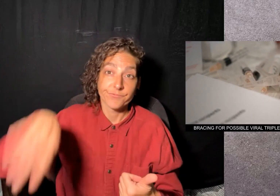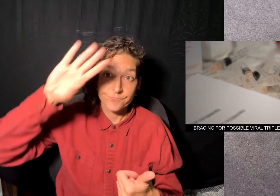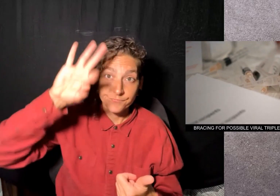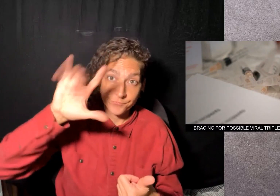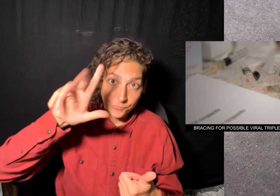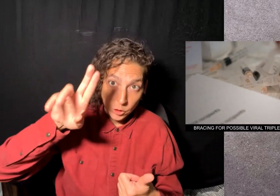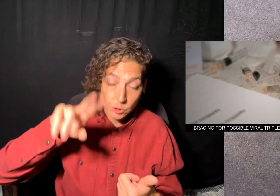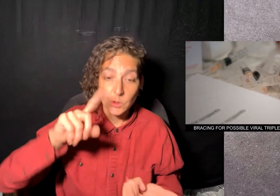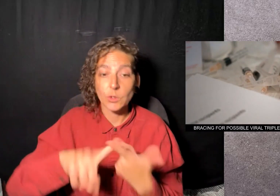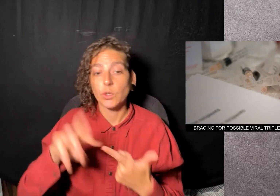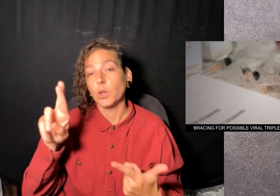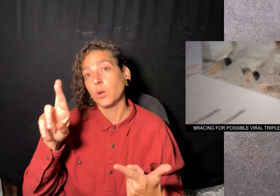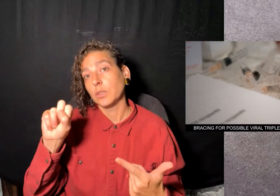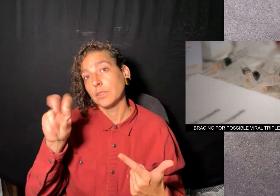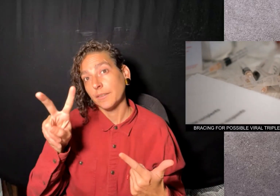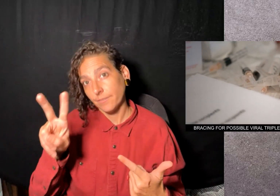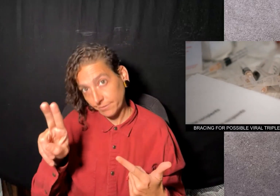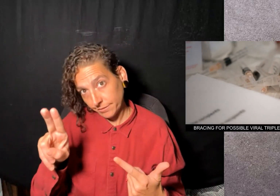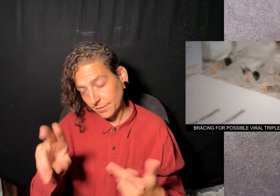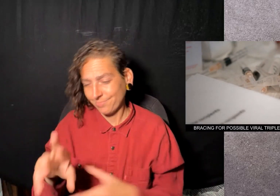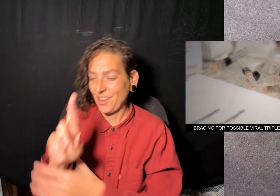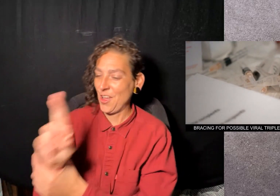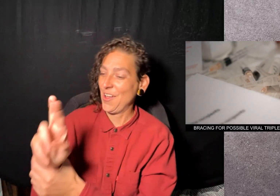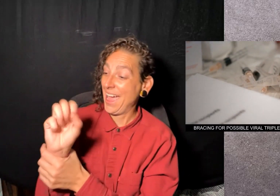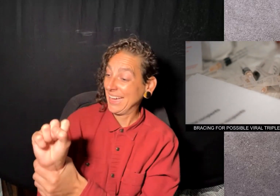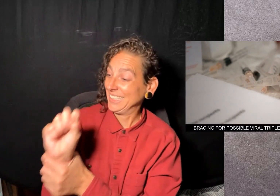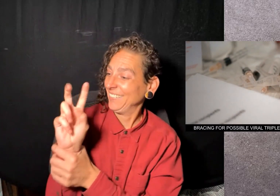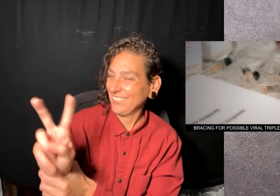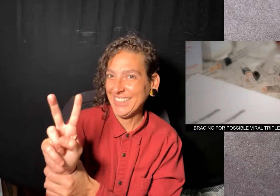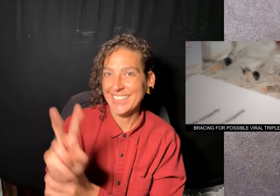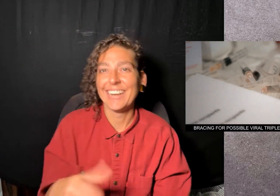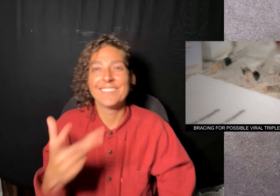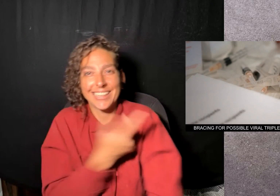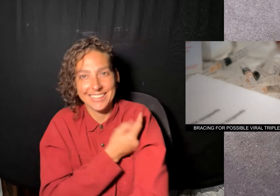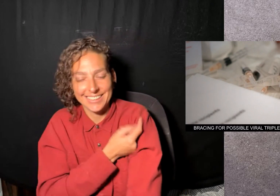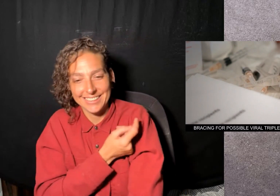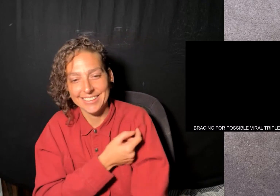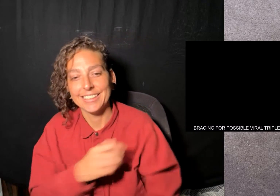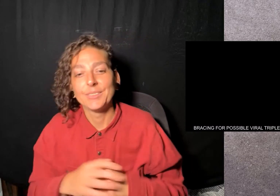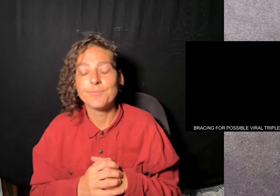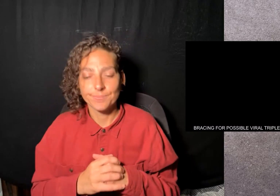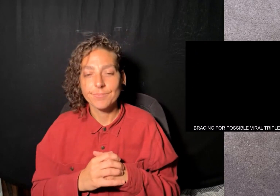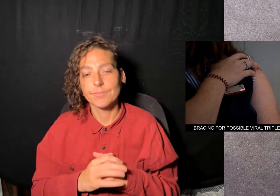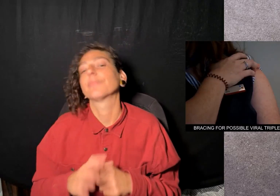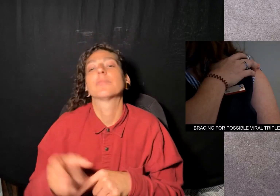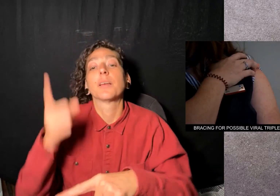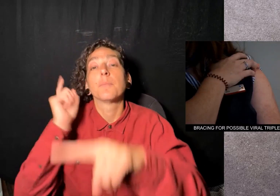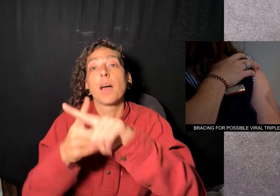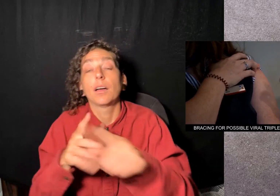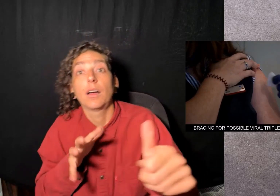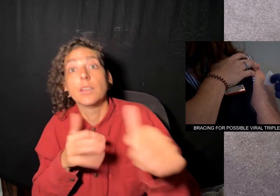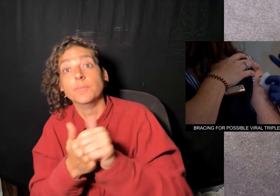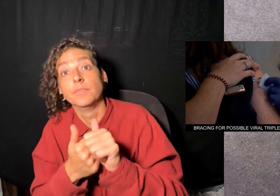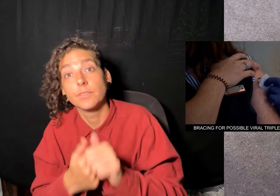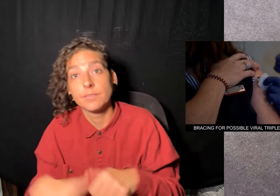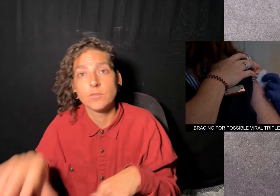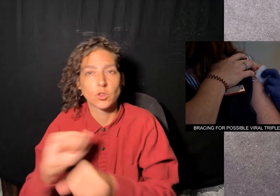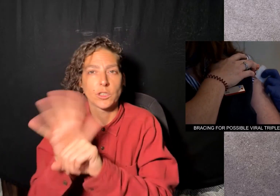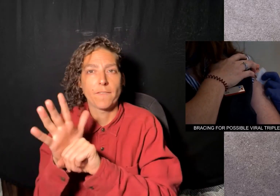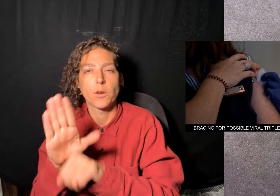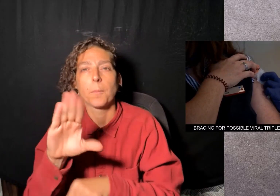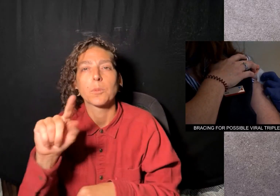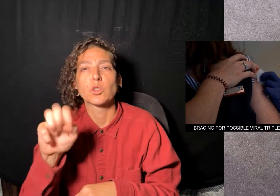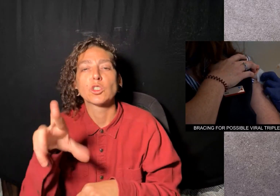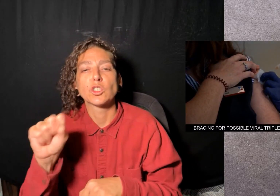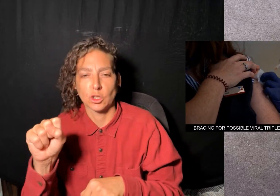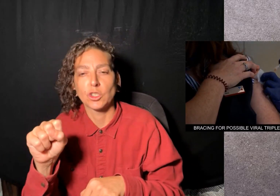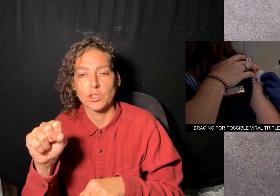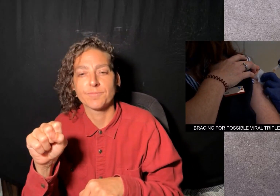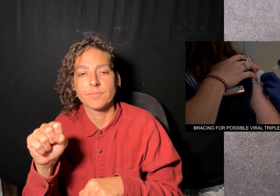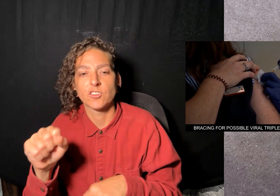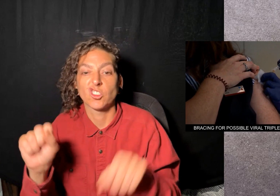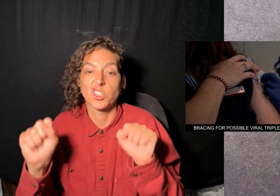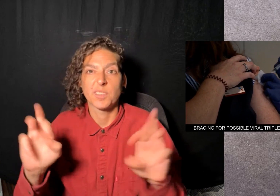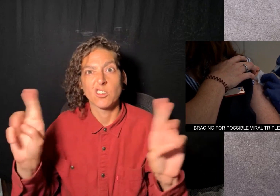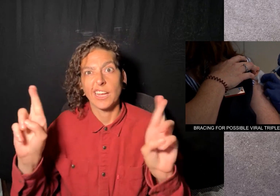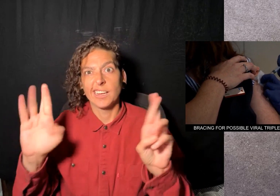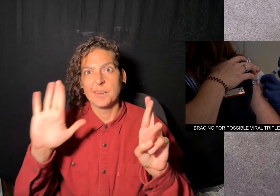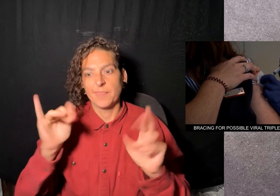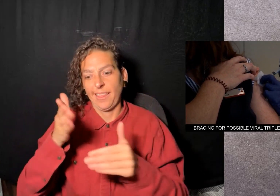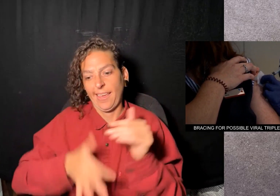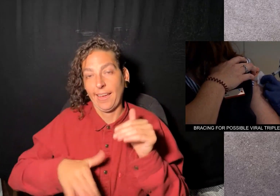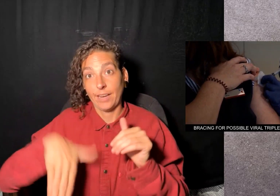RSV vaccines and updated Covid 19 boosters could be ready